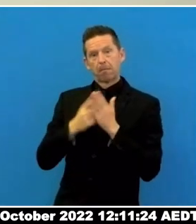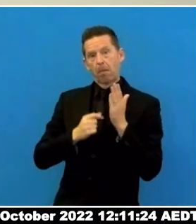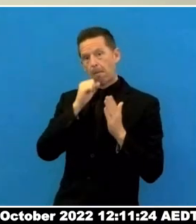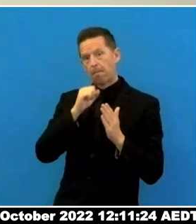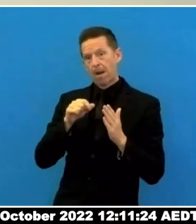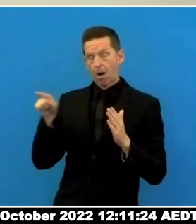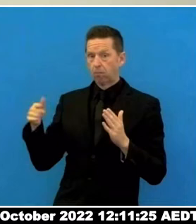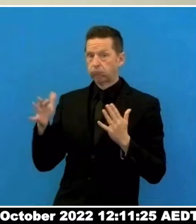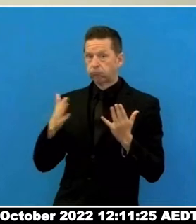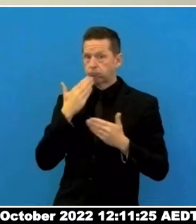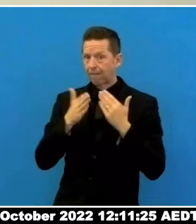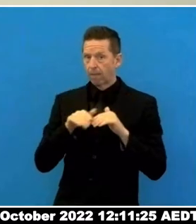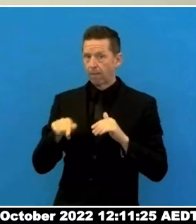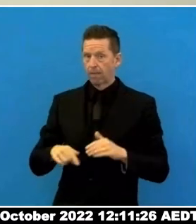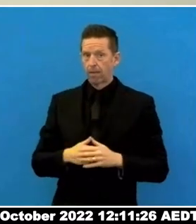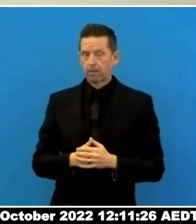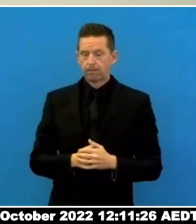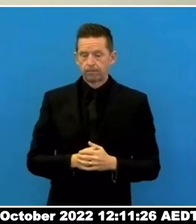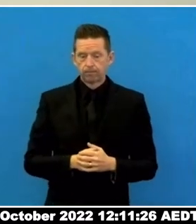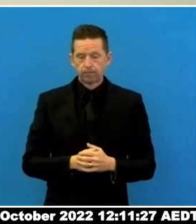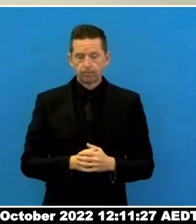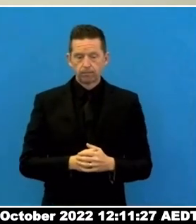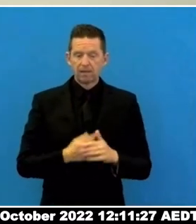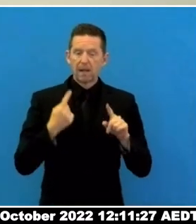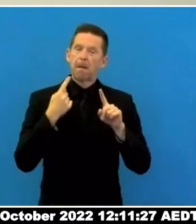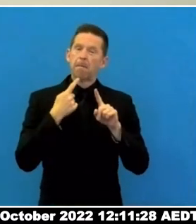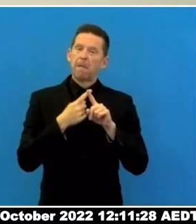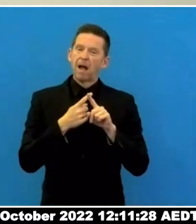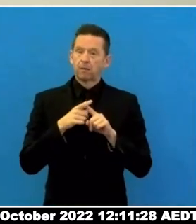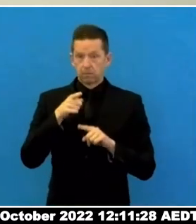So there's a high degree of uncertainty in terms of their lives